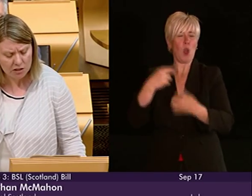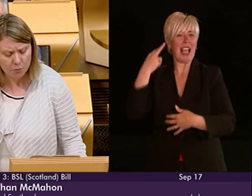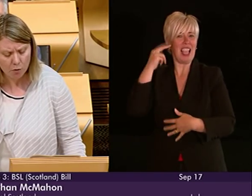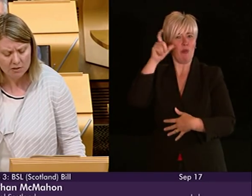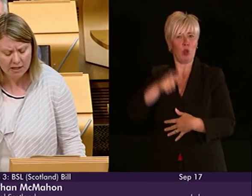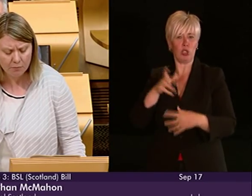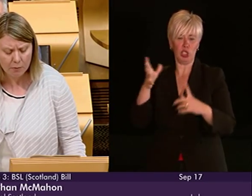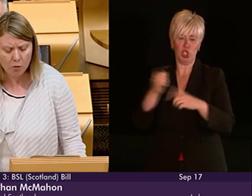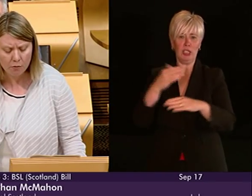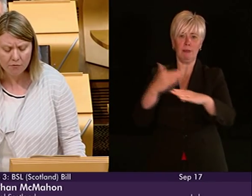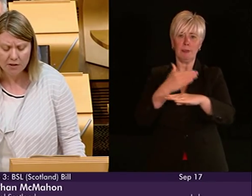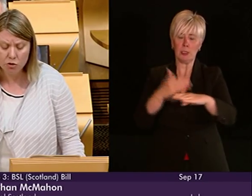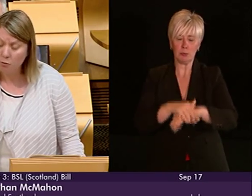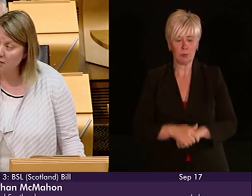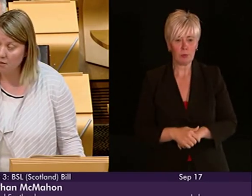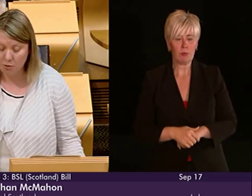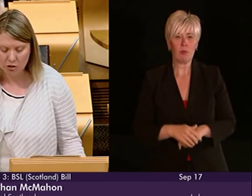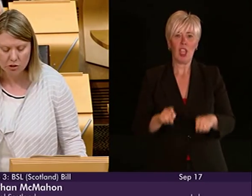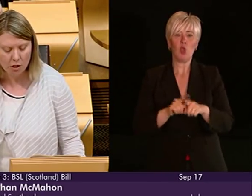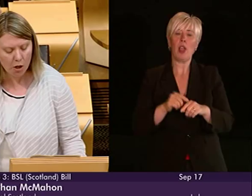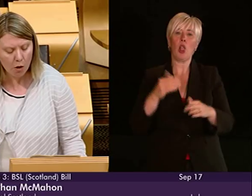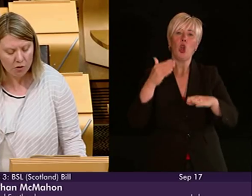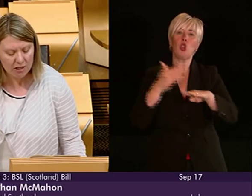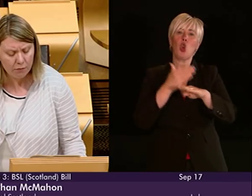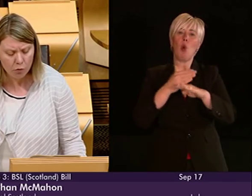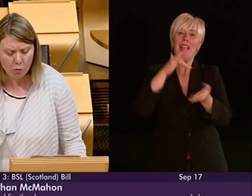also raised the problems that deaf people often face at Jobcentre Plus, where staff